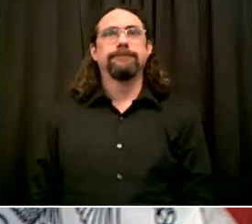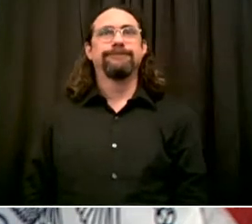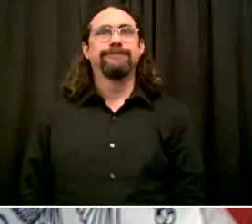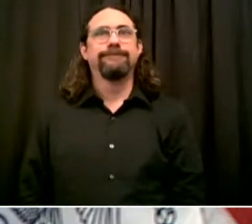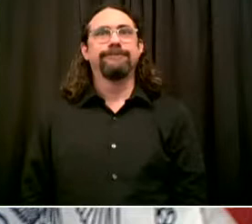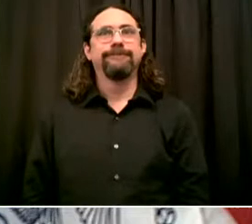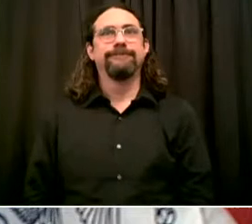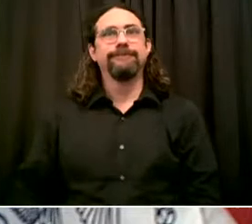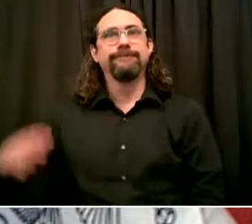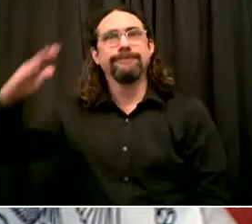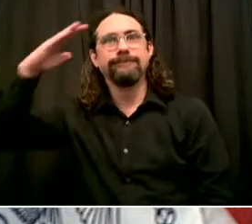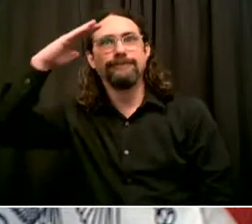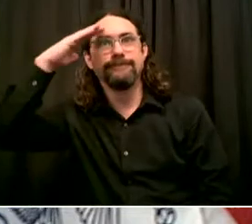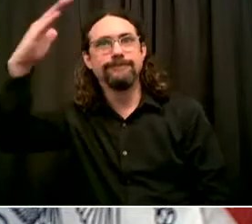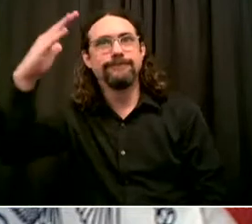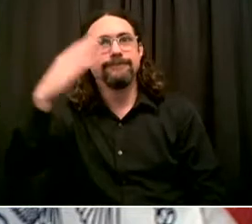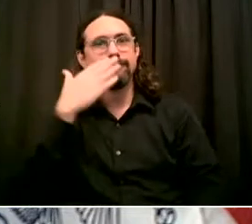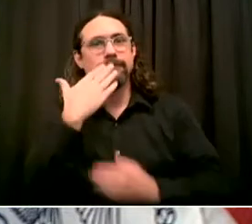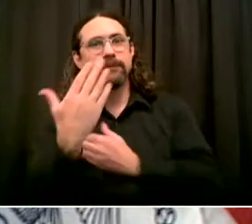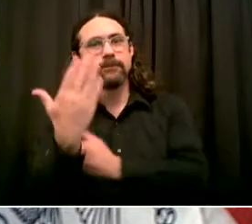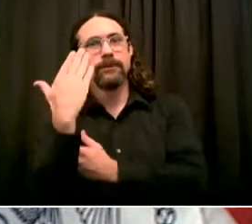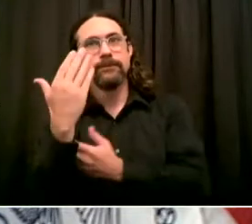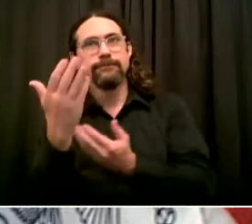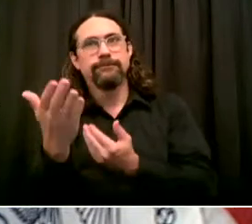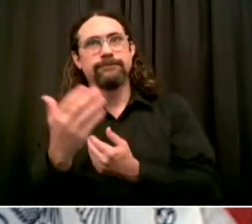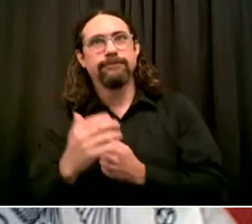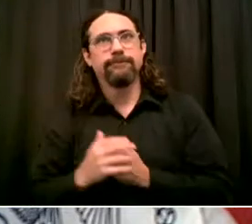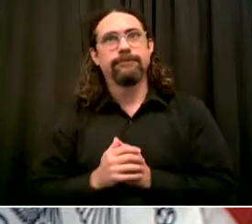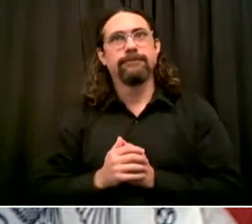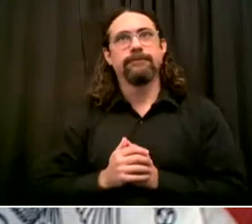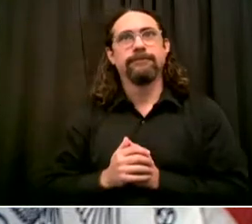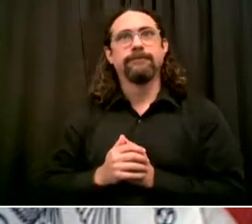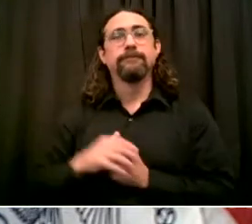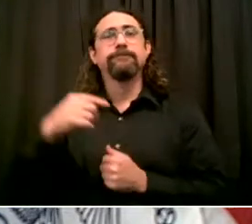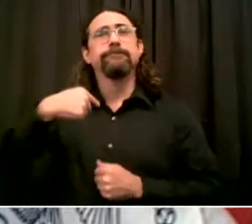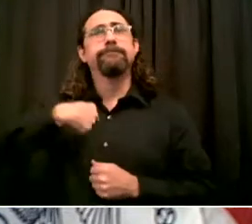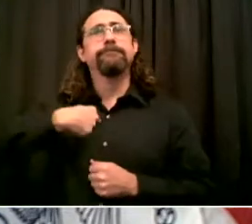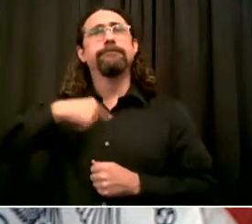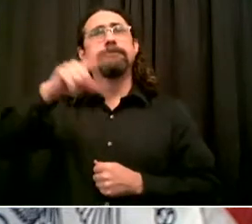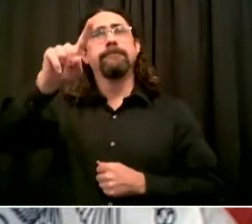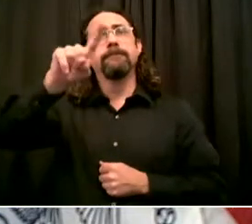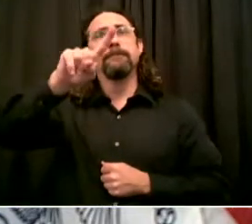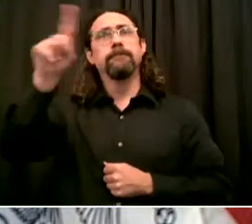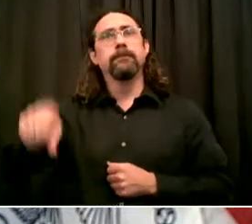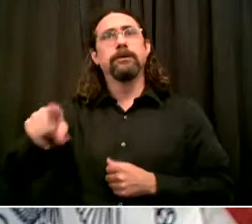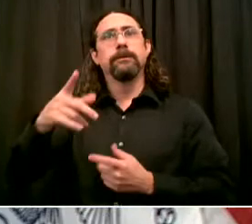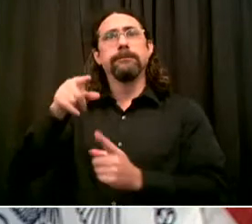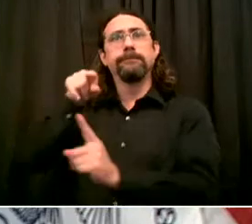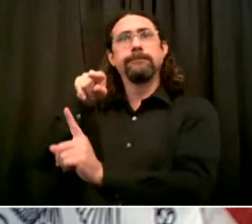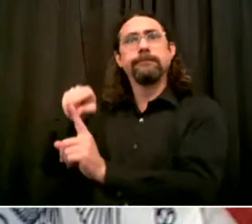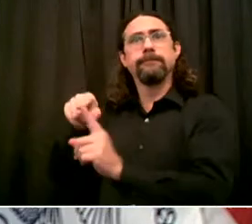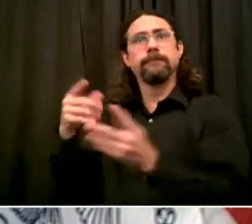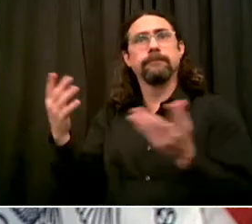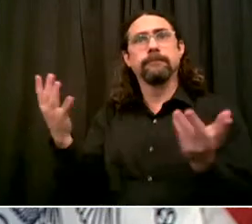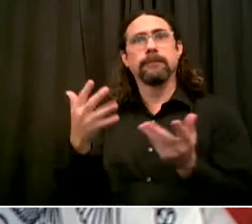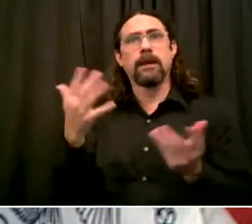SERVICES. ITIT IS AS SIMPLE AS THAT. T>>HHE NEXTXT HE